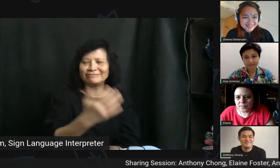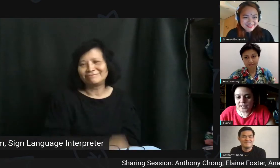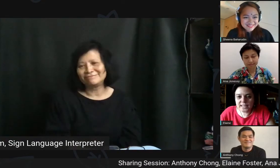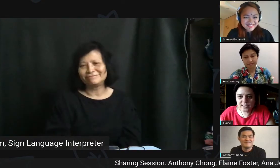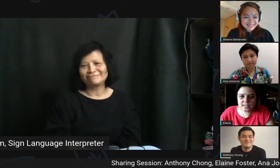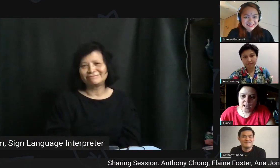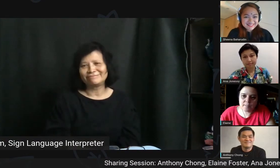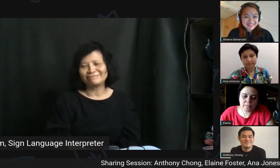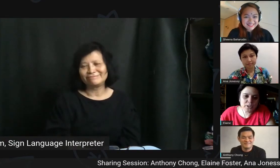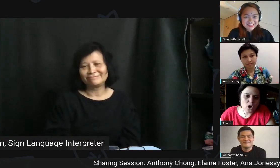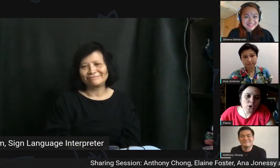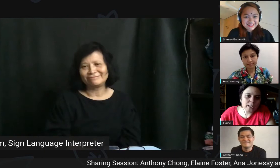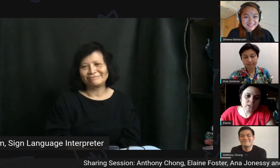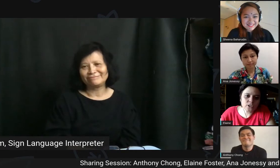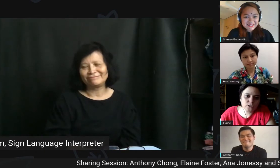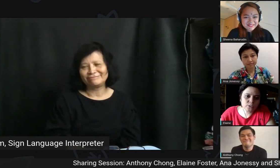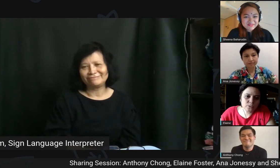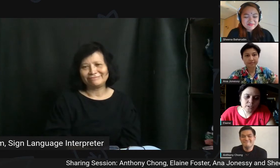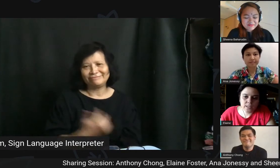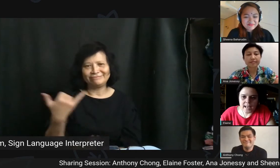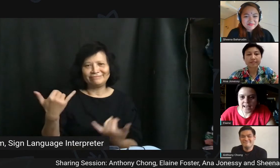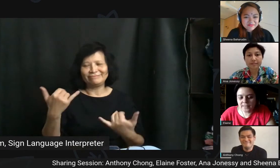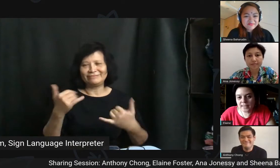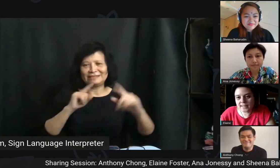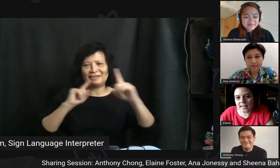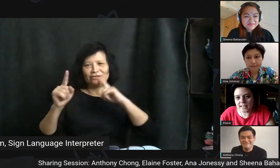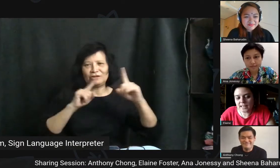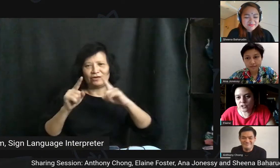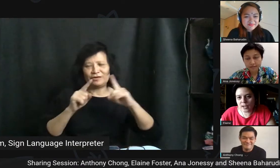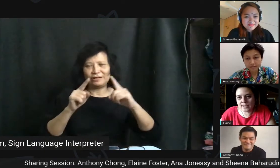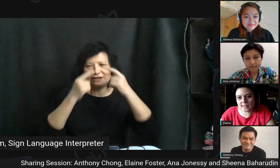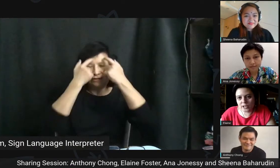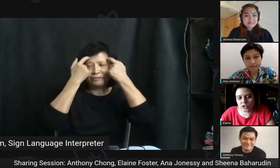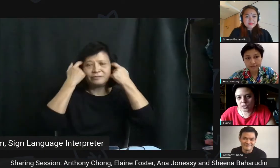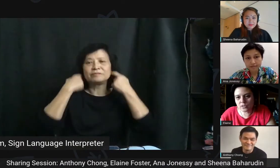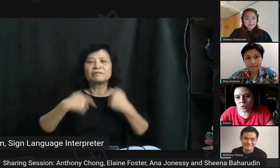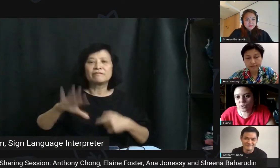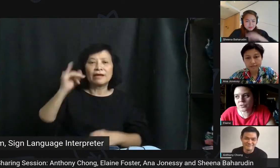Since I'm talking to you, and this idea translation, of course